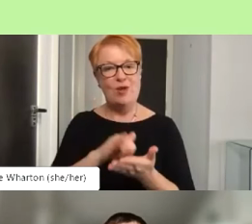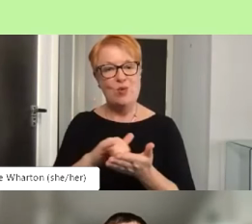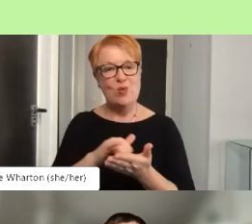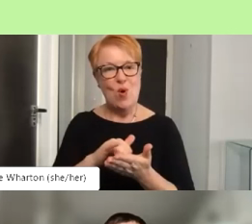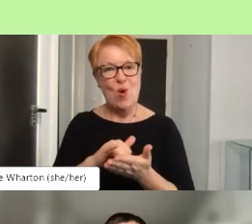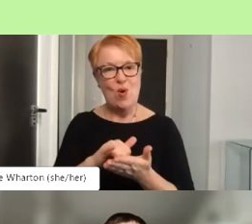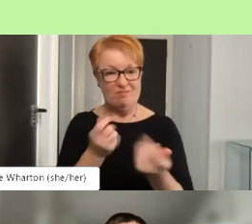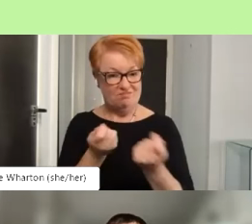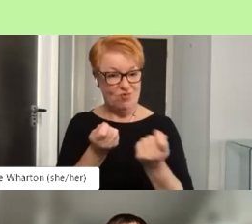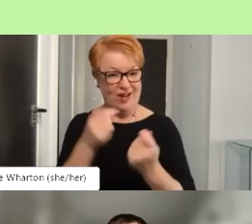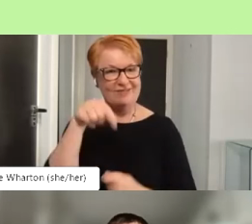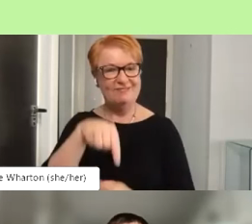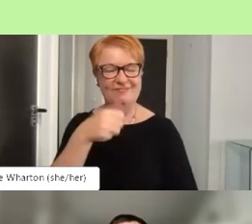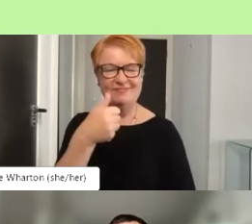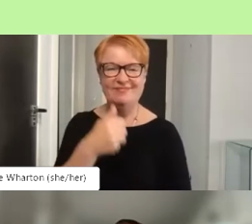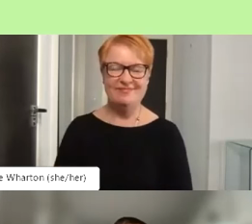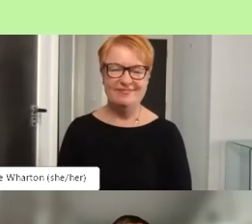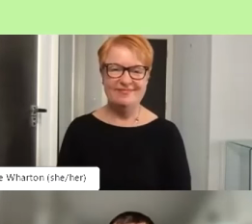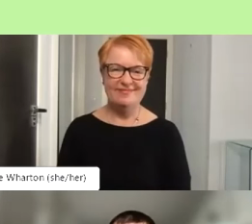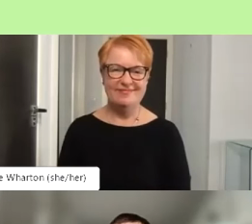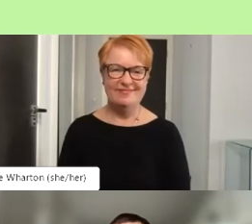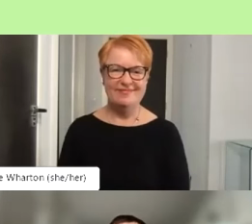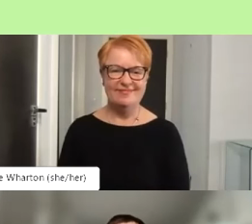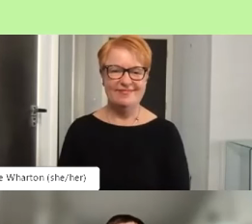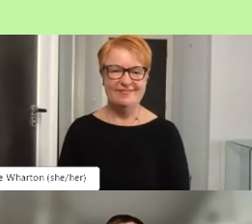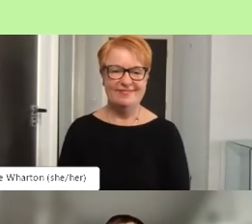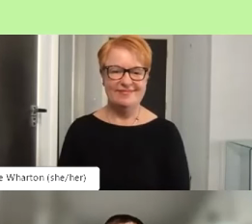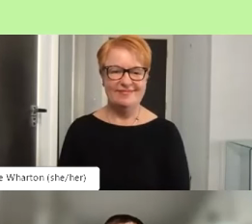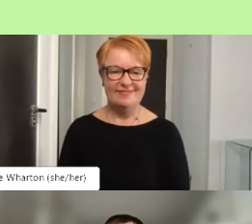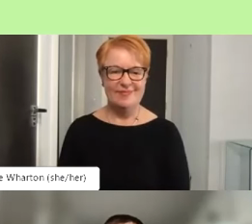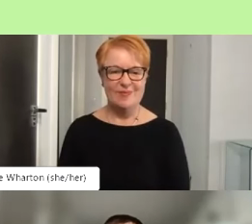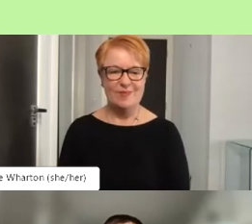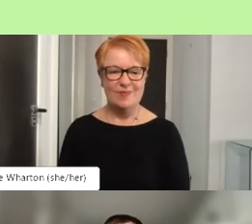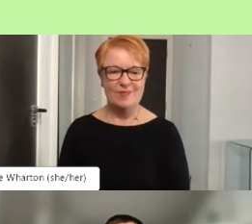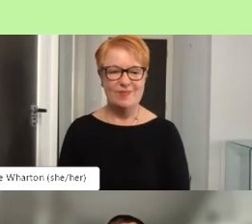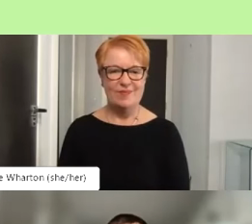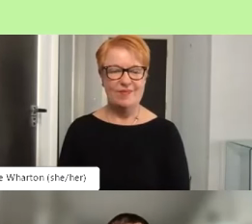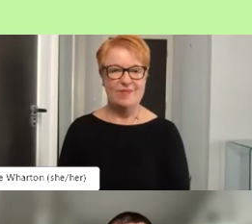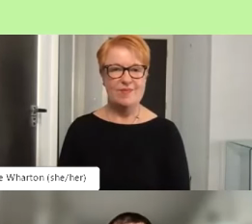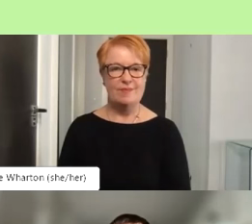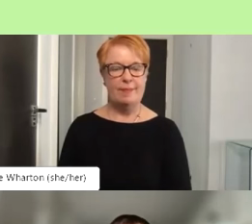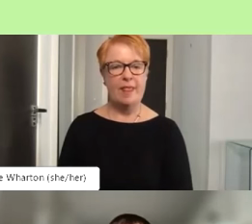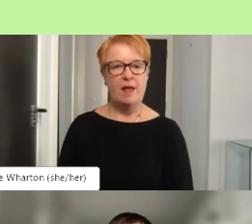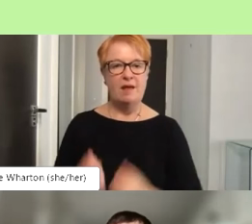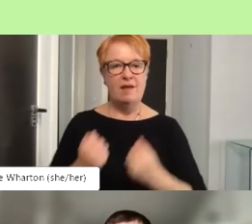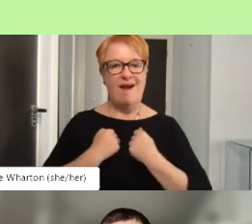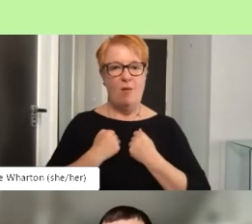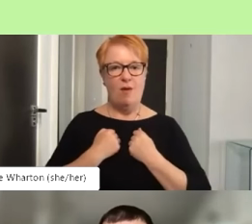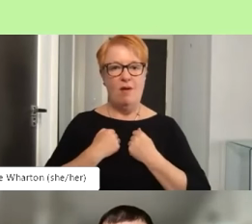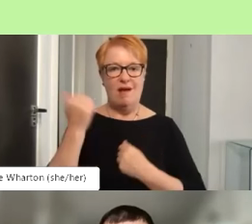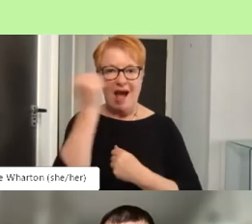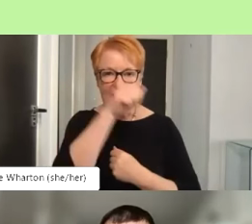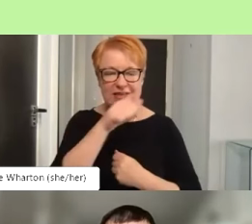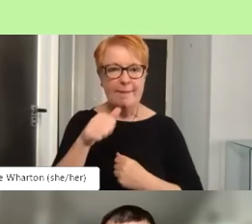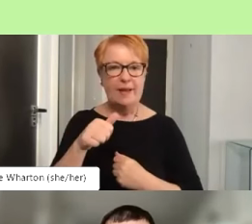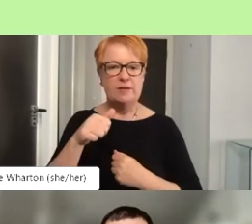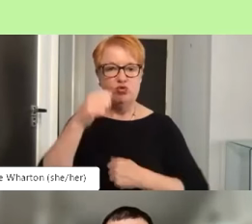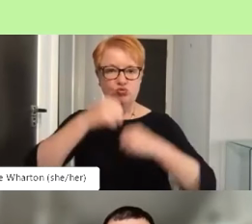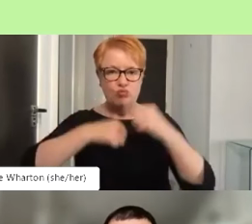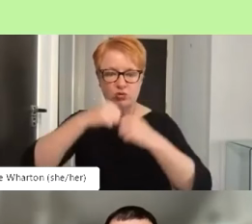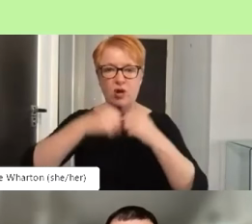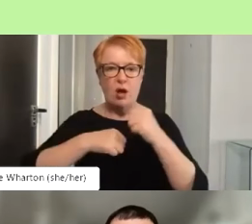Within the academic structure, we were able to organise events with them recently